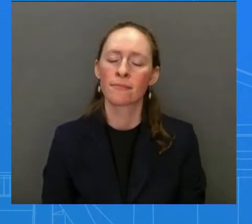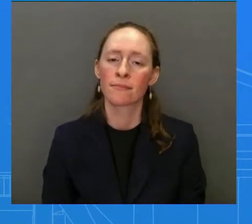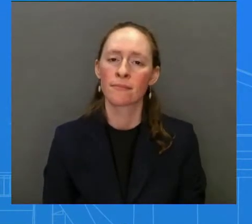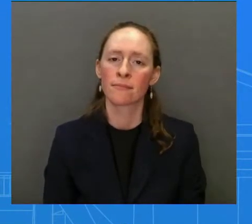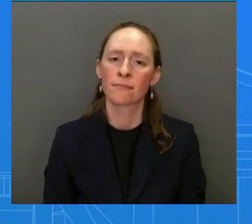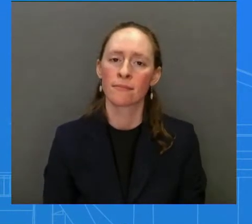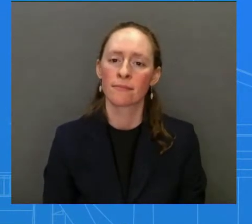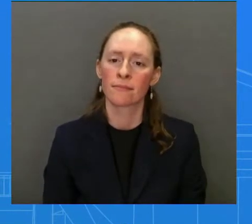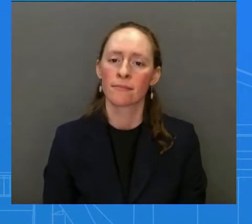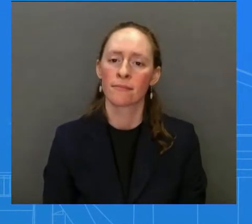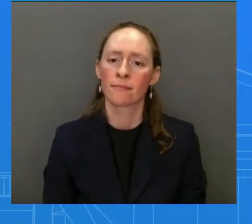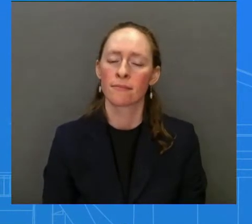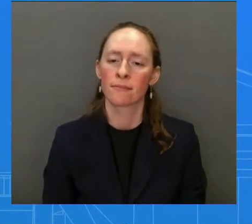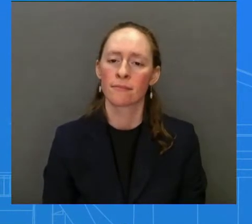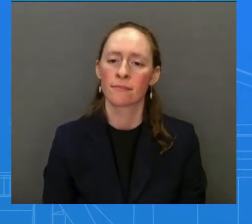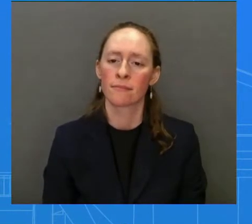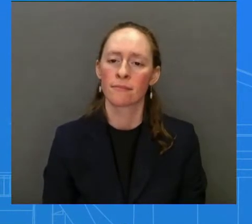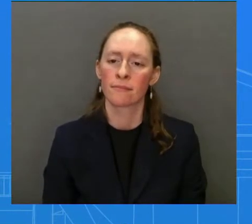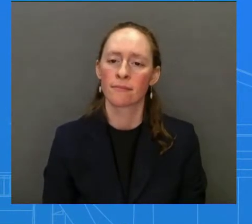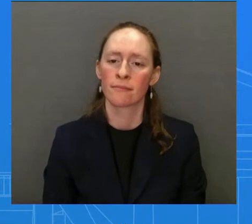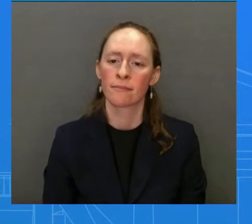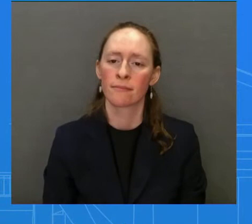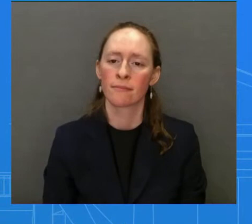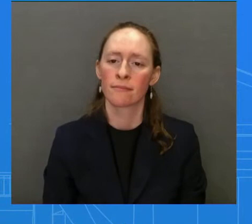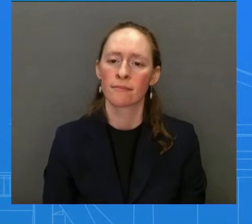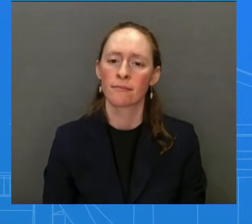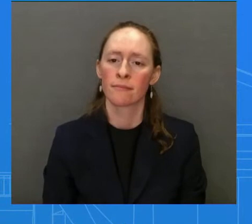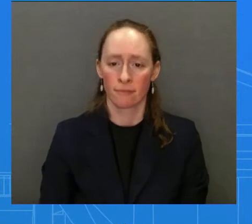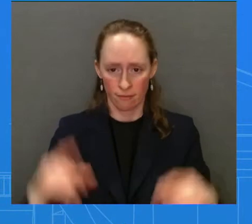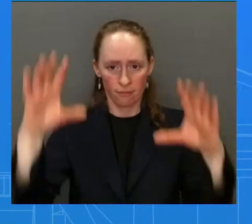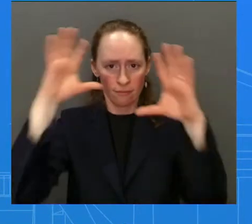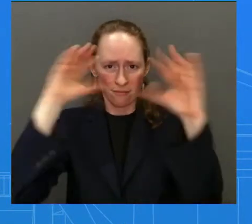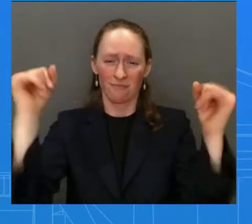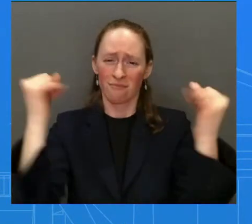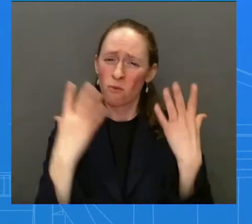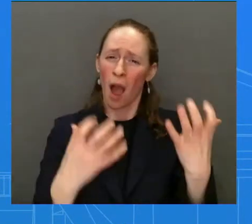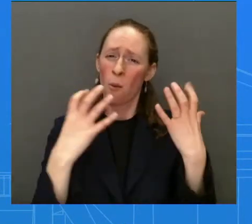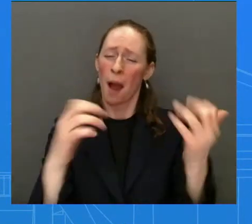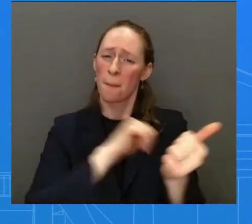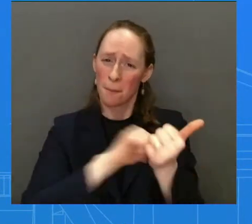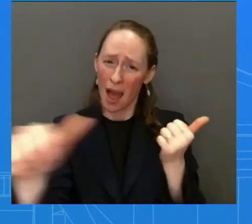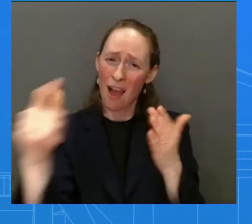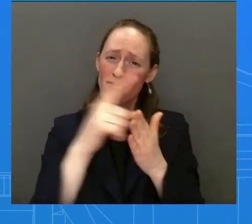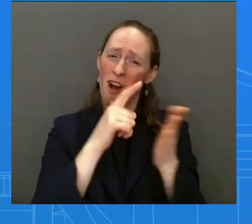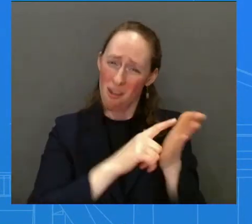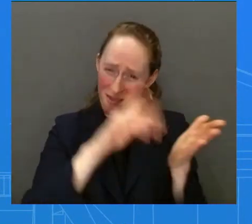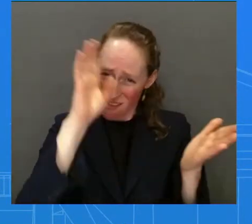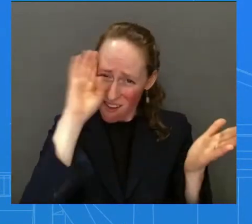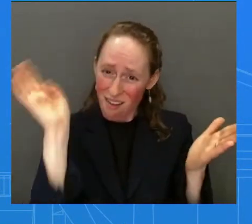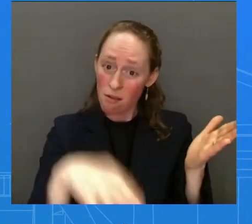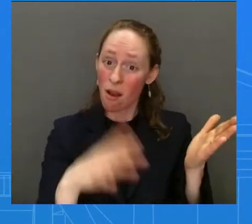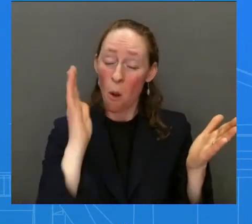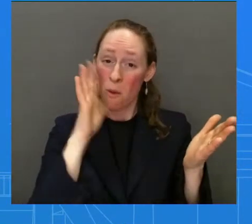Is he going to ask Republicans to come to the White House, try to negotiate directly himself? Ms. Jean-Pierre: Well, we've had -- I get the question,